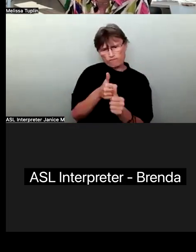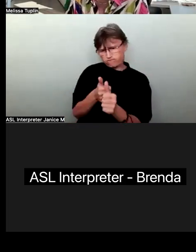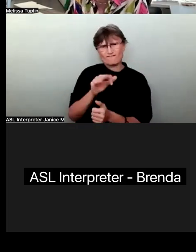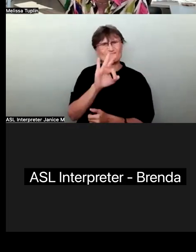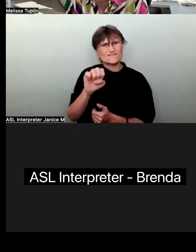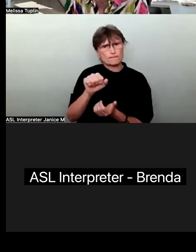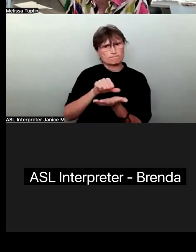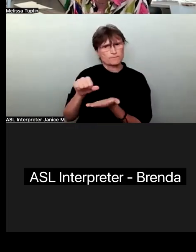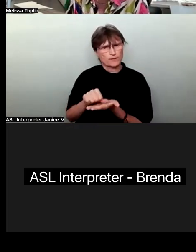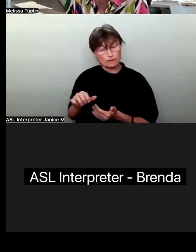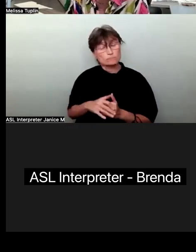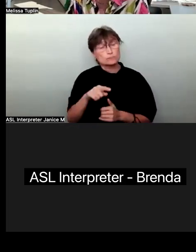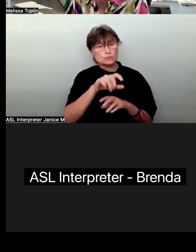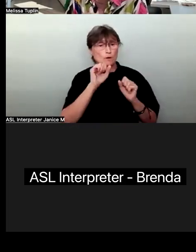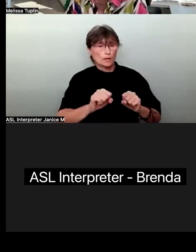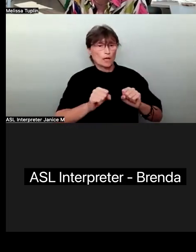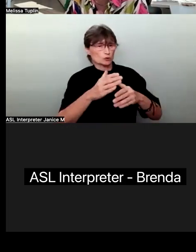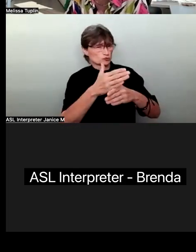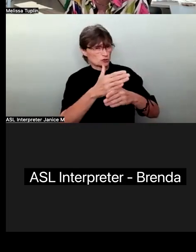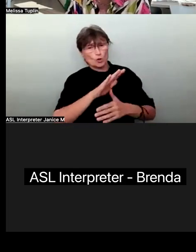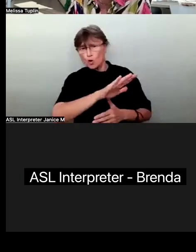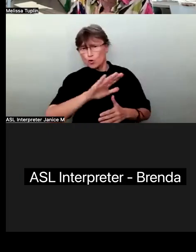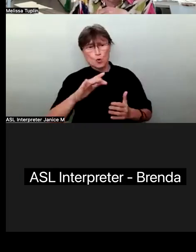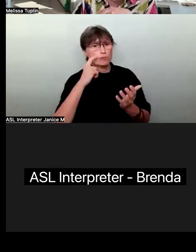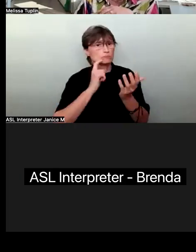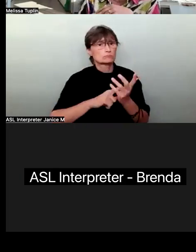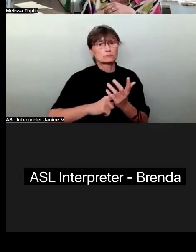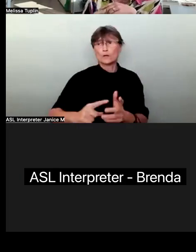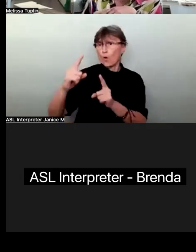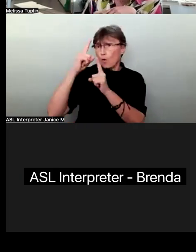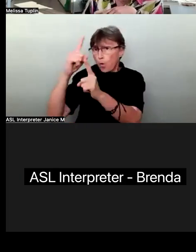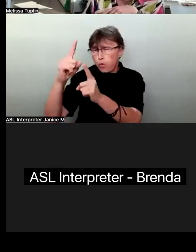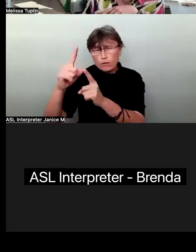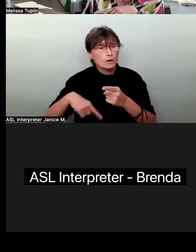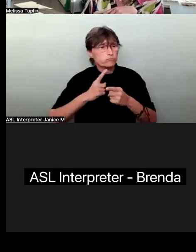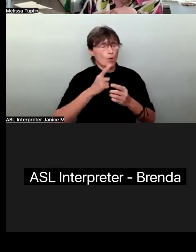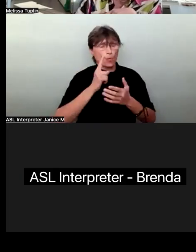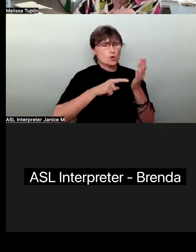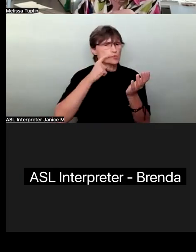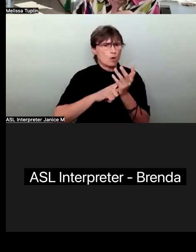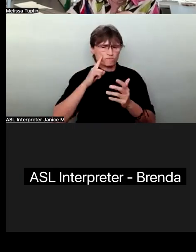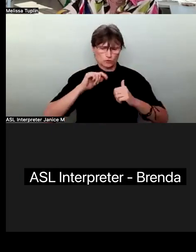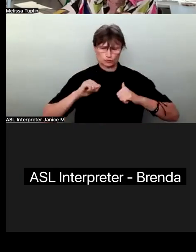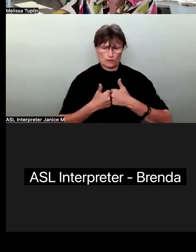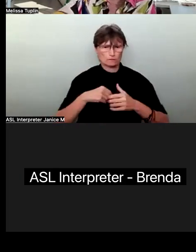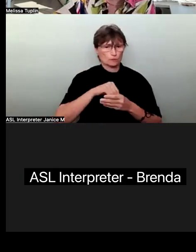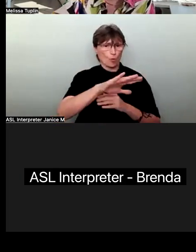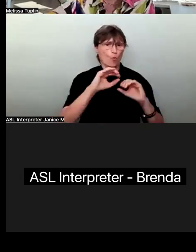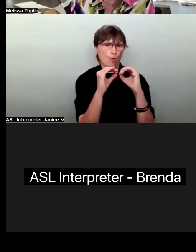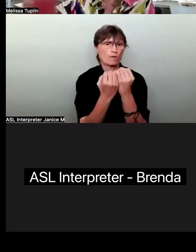speak to your aspirations and challenges when it comes to compensation in this section.